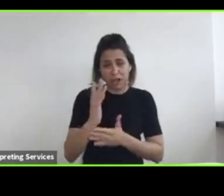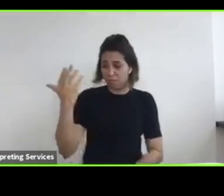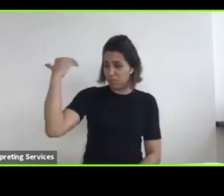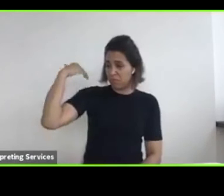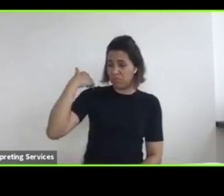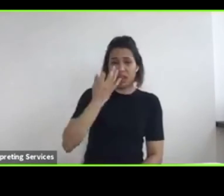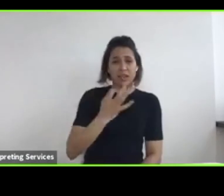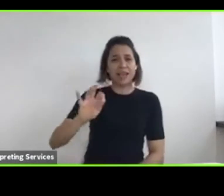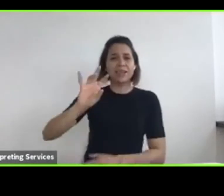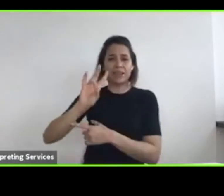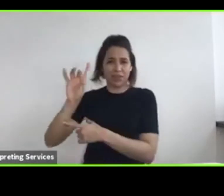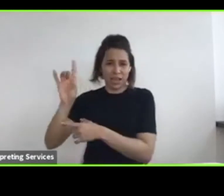WE MUST RECOGNIZE THE WAYS IN WHICH WE NEED